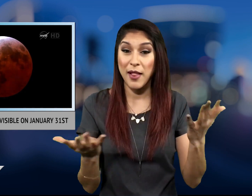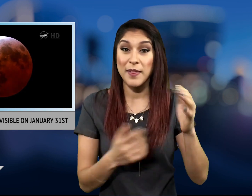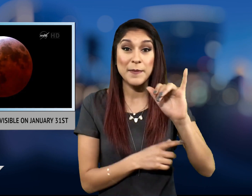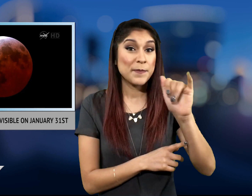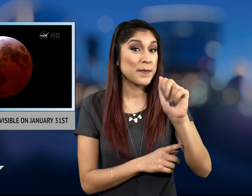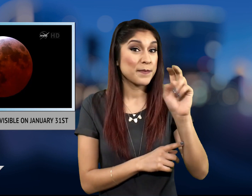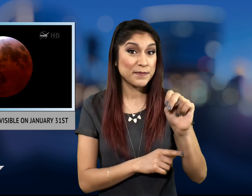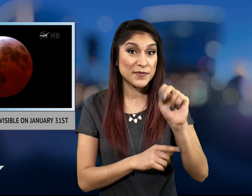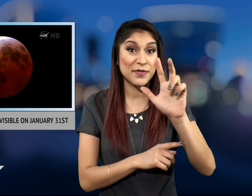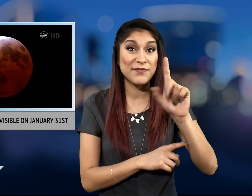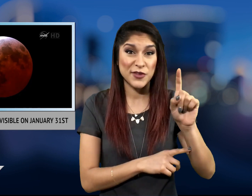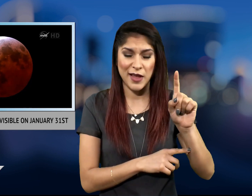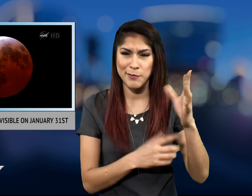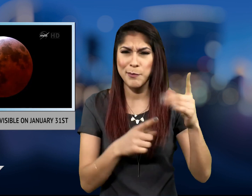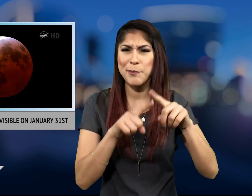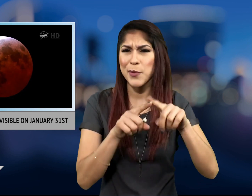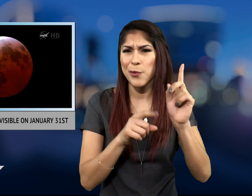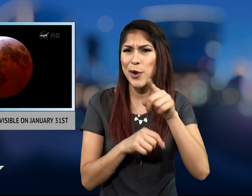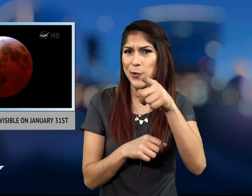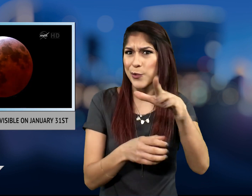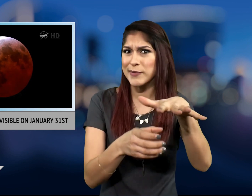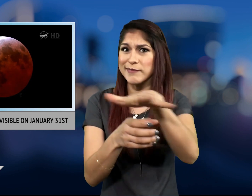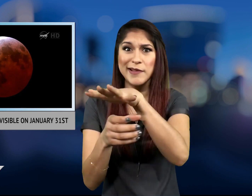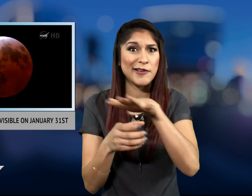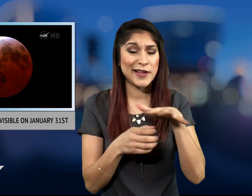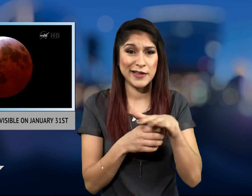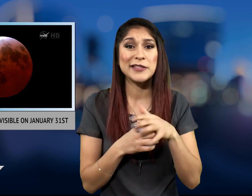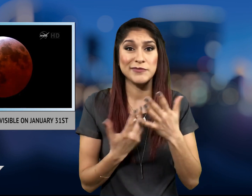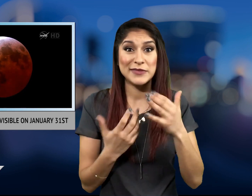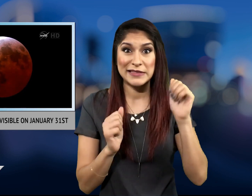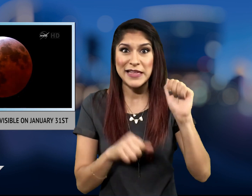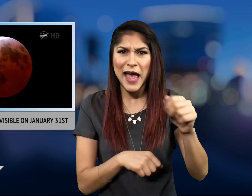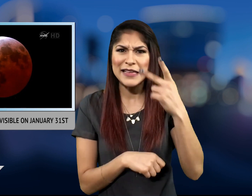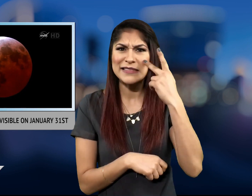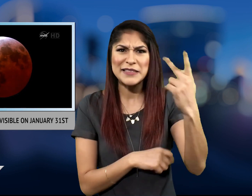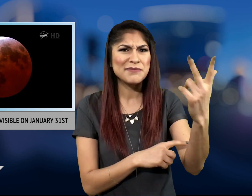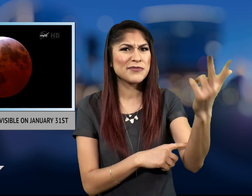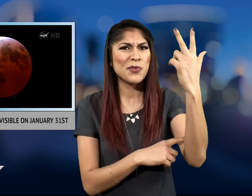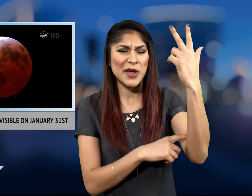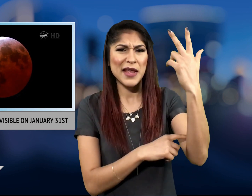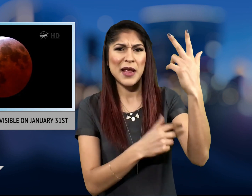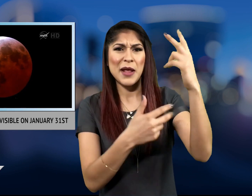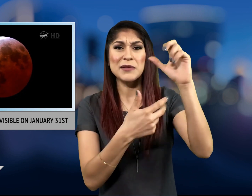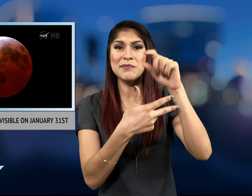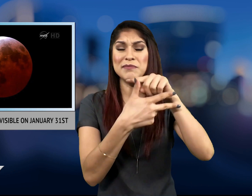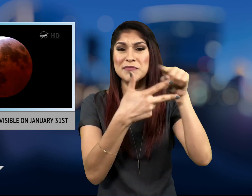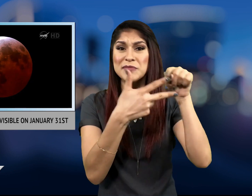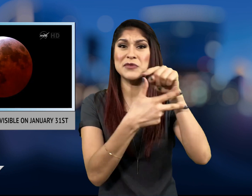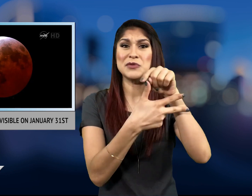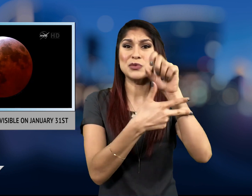Depending on where you are on January 31st, you'll be able to see all three in one: